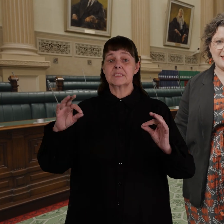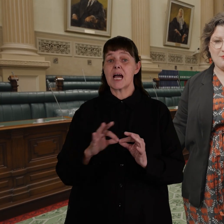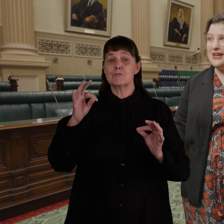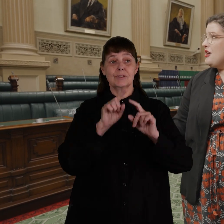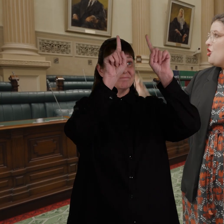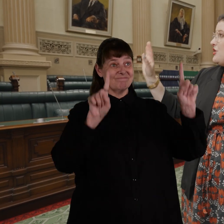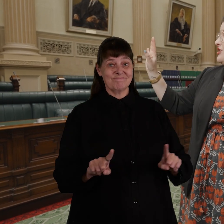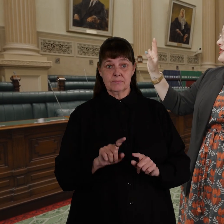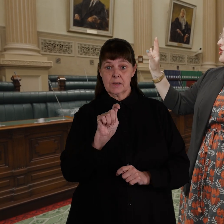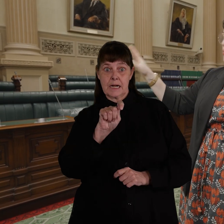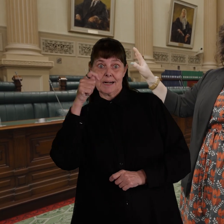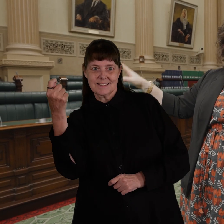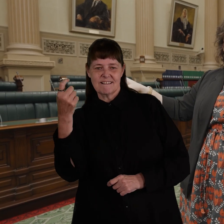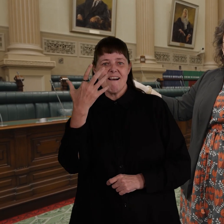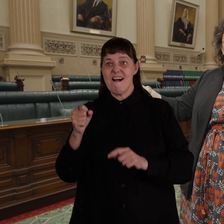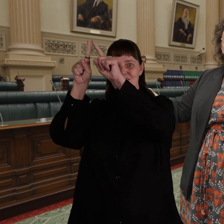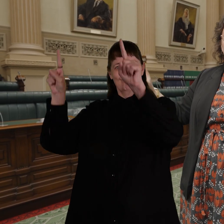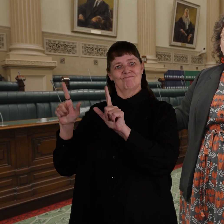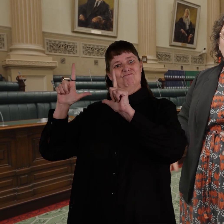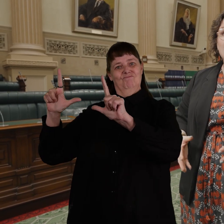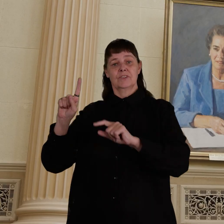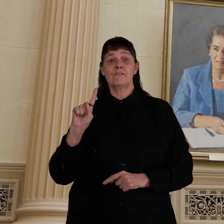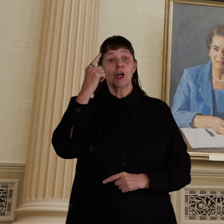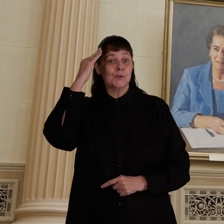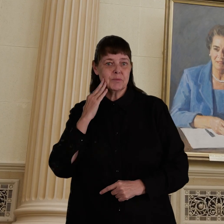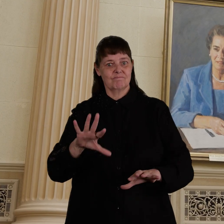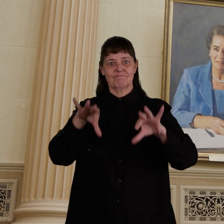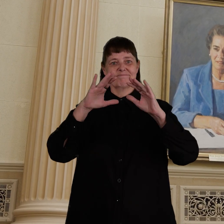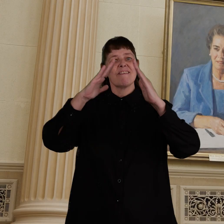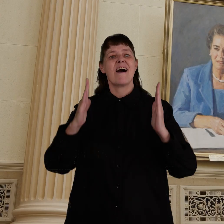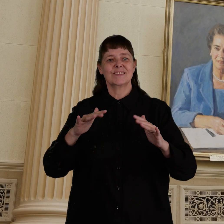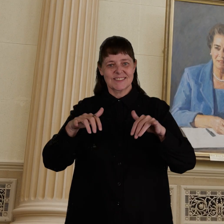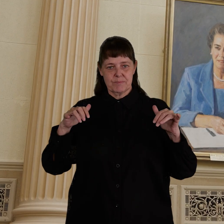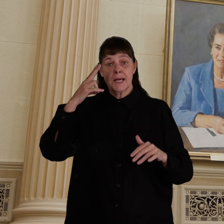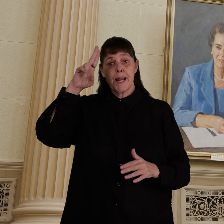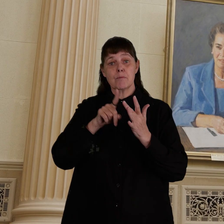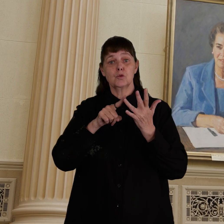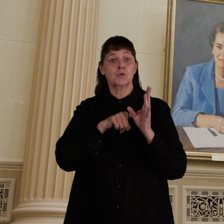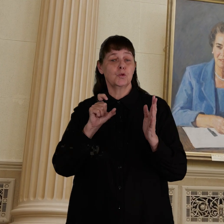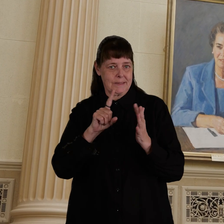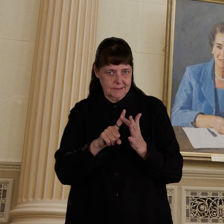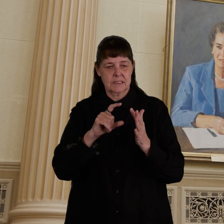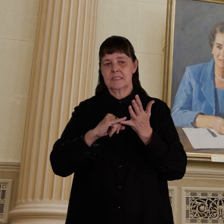of Assembly, which is Joyce Steele. She was elected to the House in 1959. So even